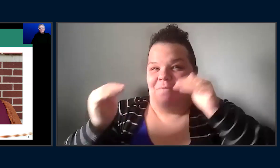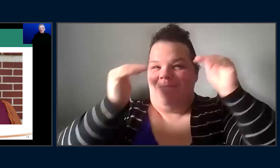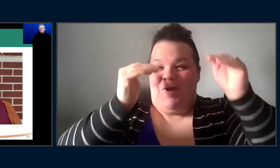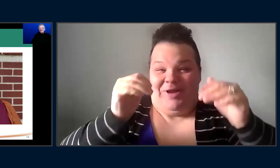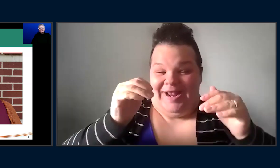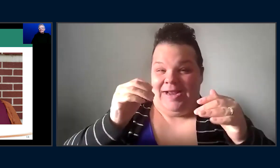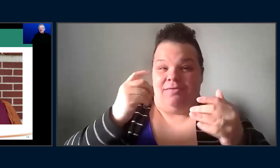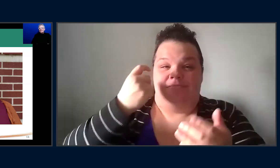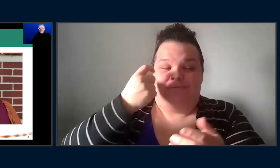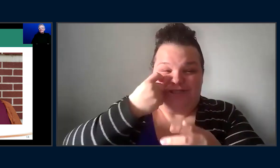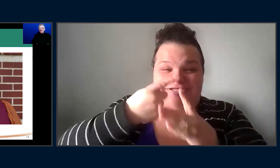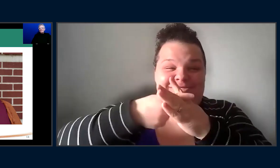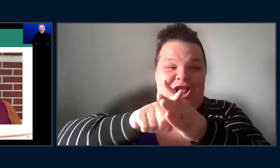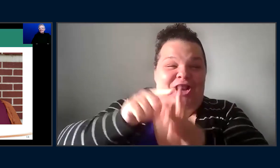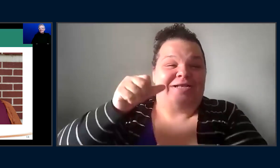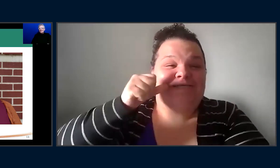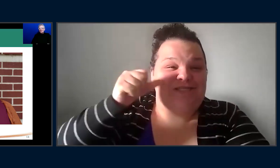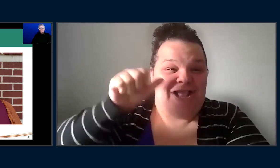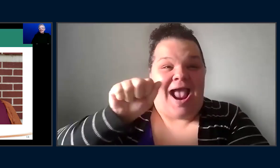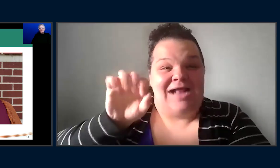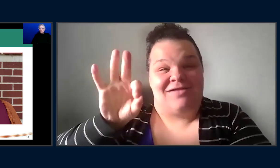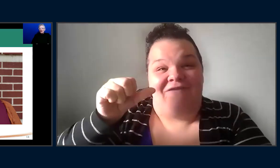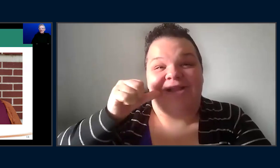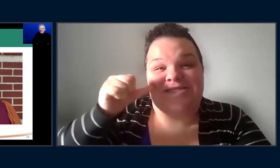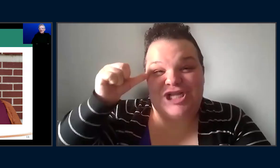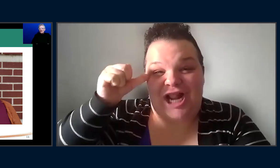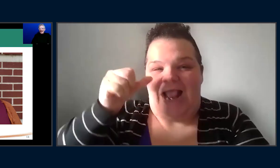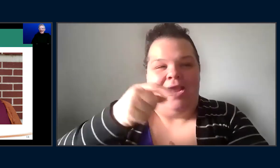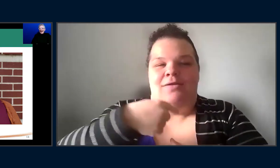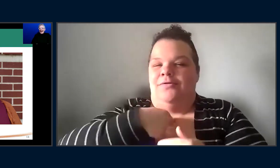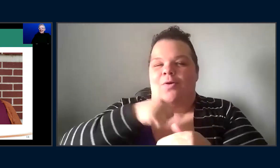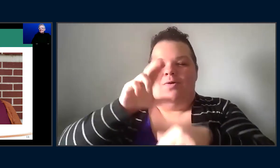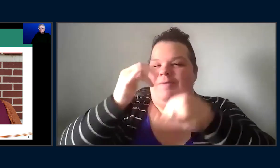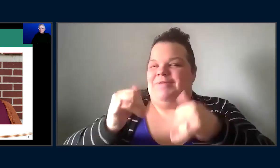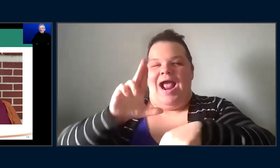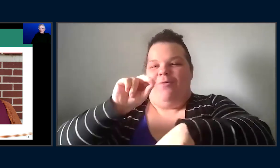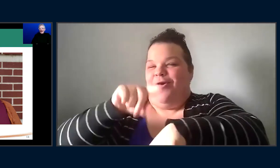Yes. I need to change my job title just a little bit. I just started yesterday.